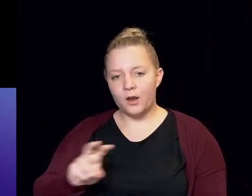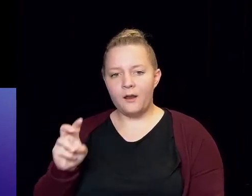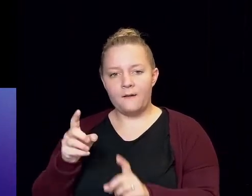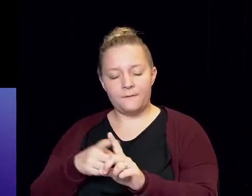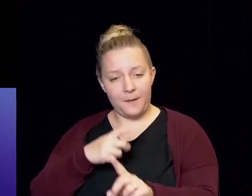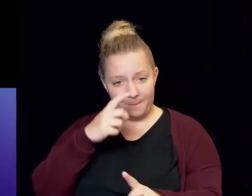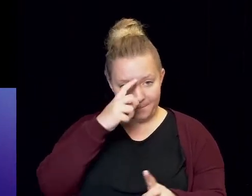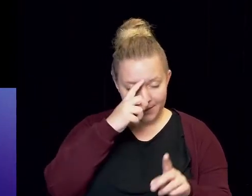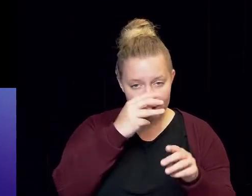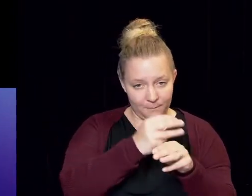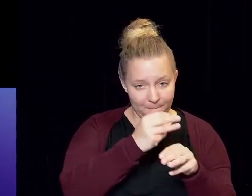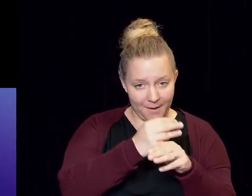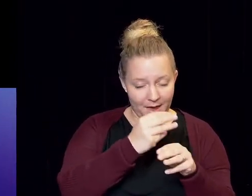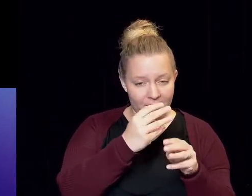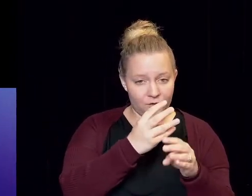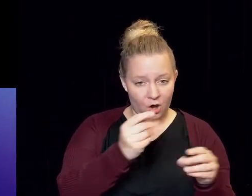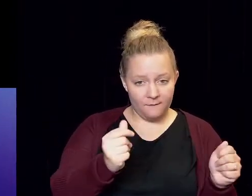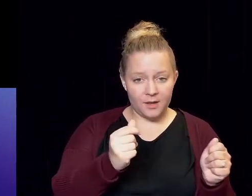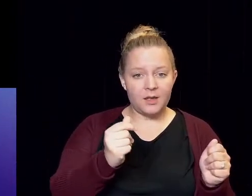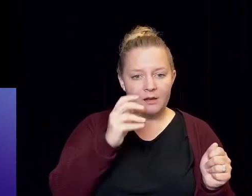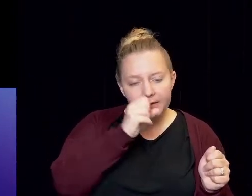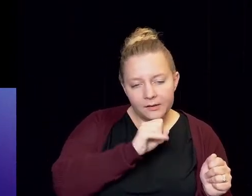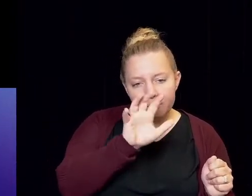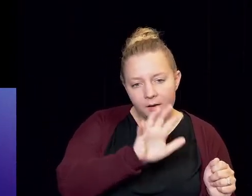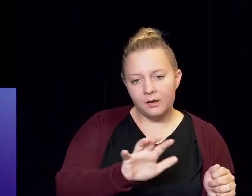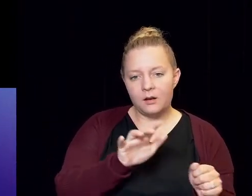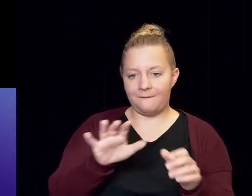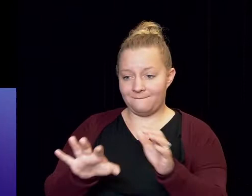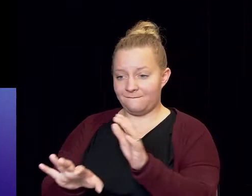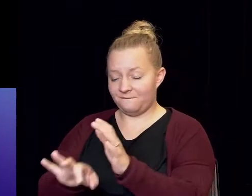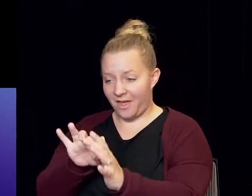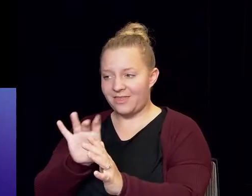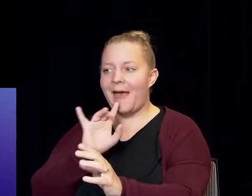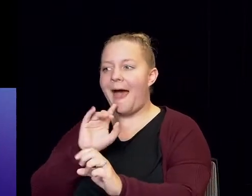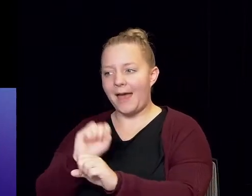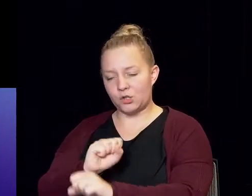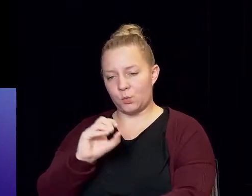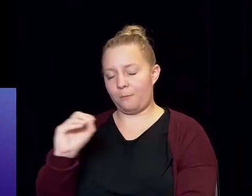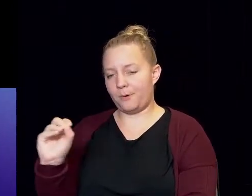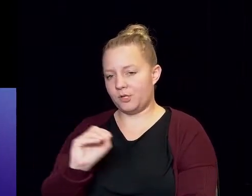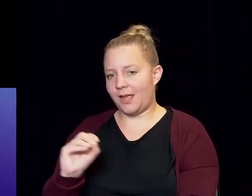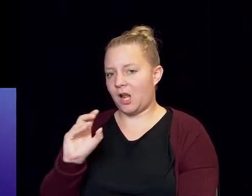computation and just estimating where things are to finding the actual percent of a number.